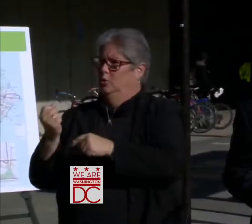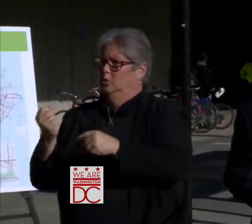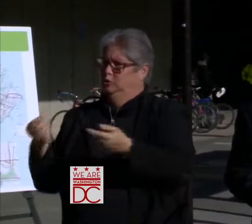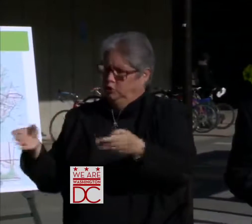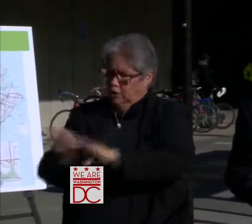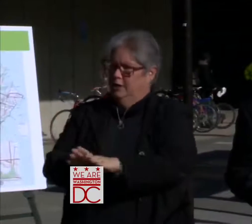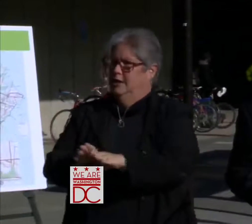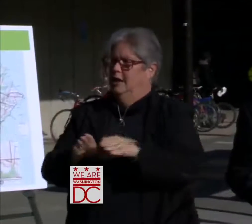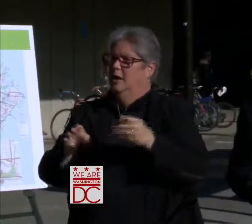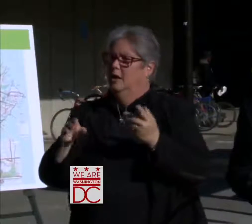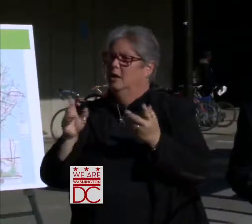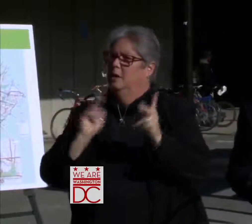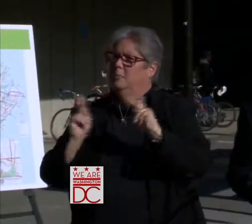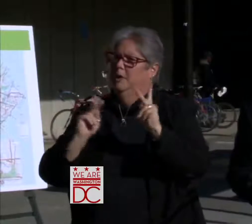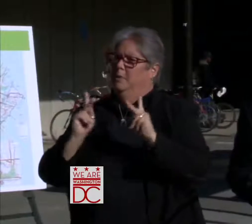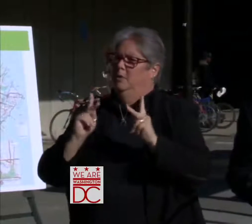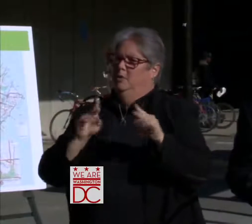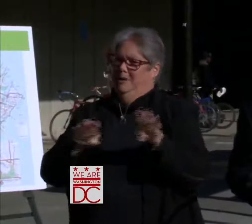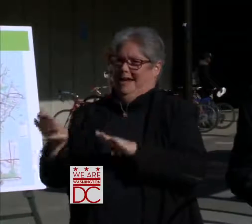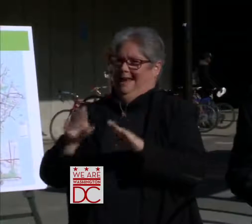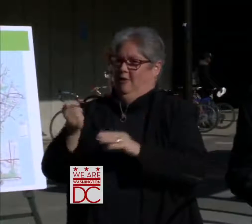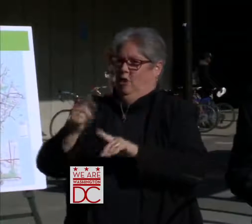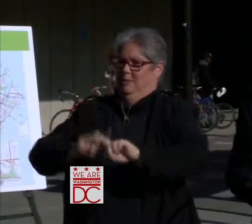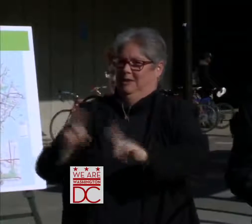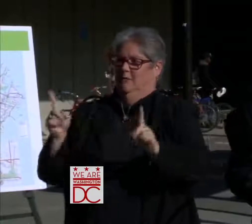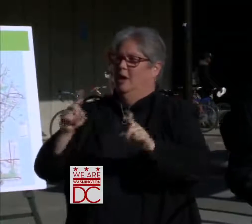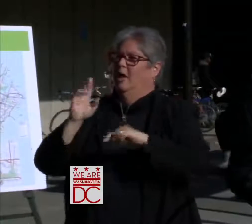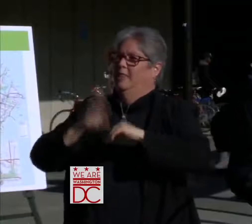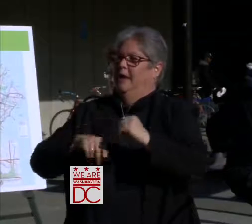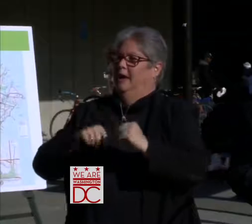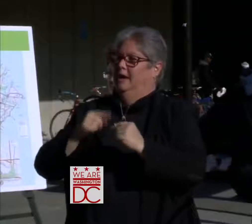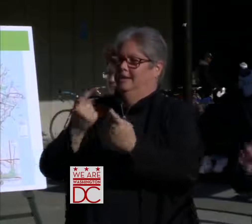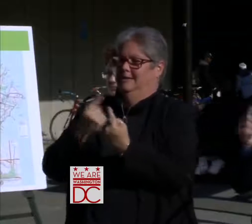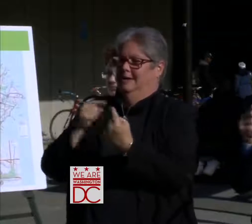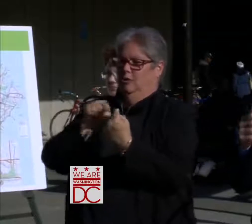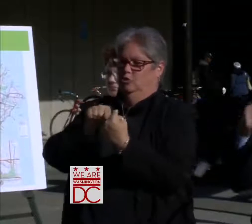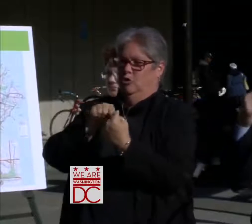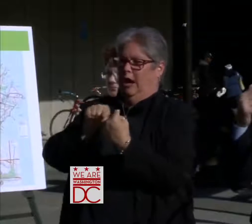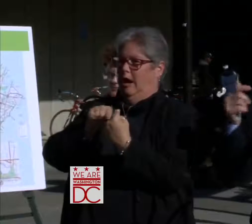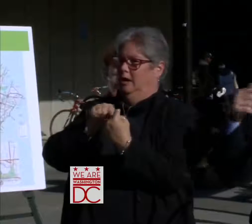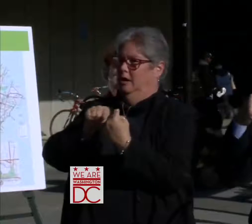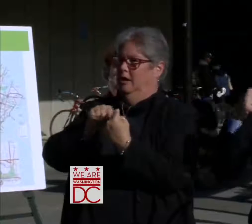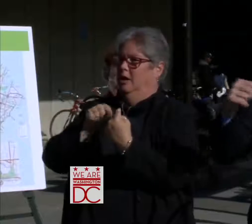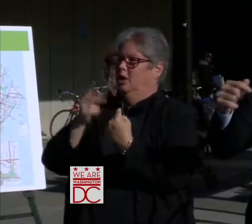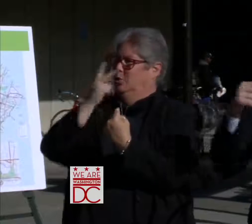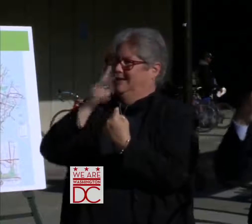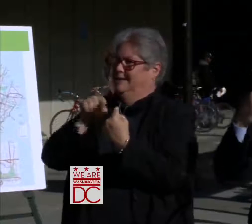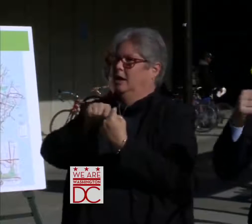OUR EXPERIENCE IS PEOPLE DO BEHAVE DIFFERENTLY THAN WHEN WE GO TO SINGLE TRACKING. SINGLE TRACKING PEOPLE CAN SEE OKAY I CAN GET THERE YOU DON'T